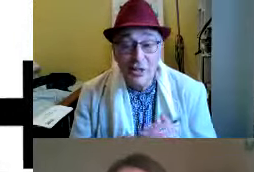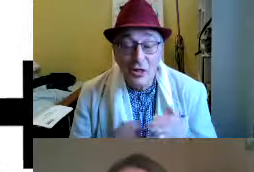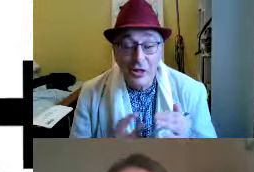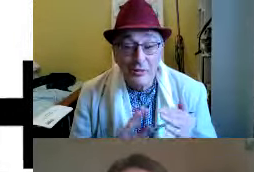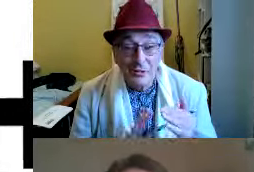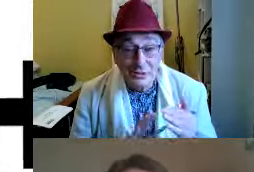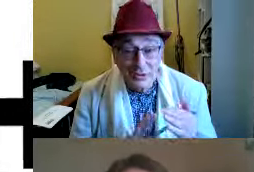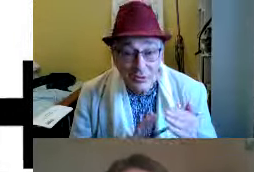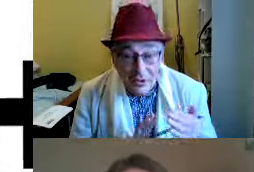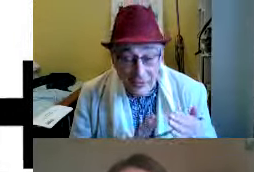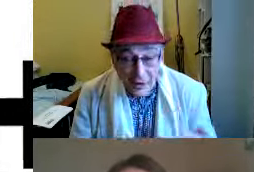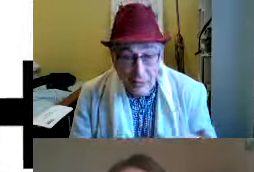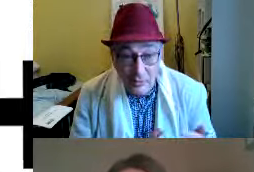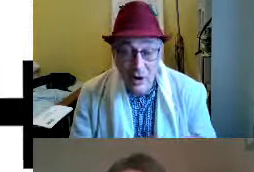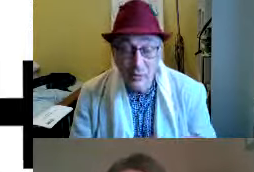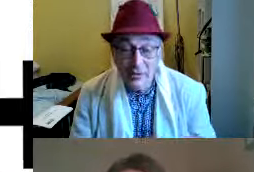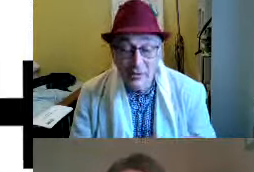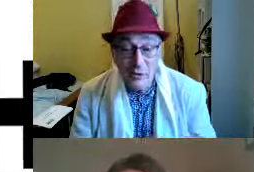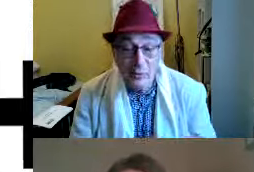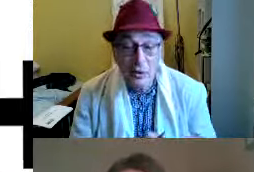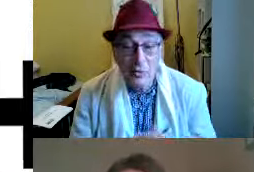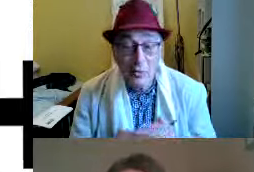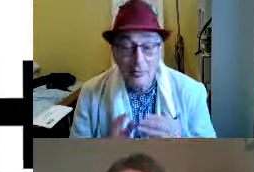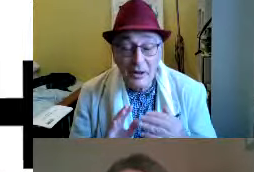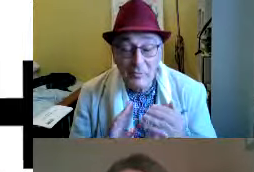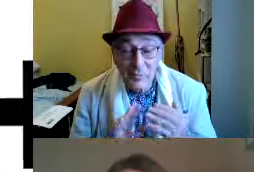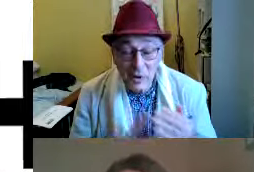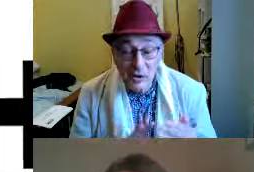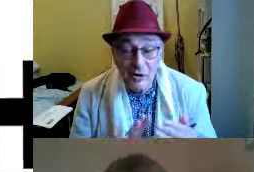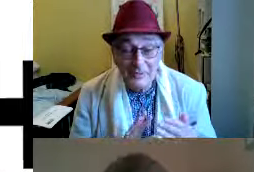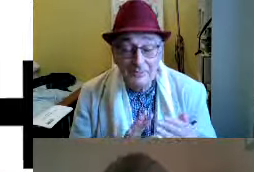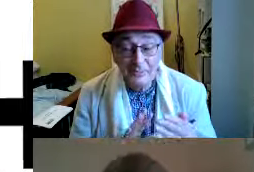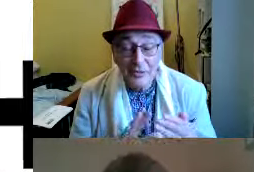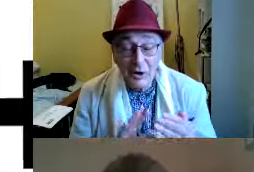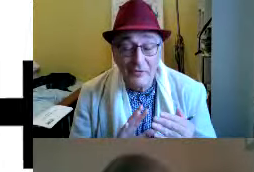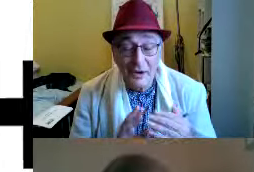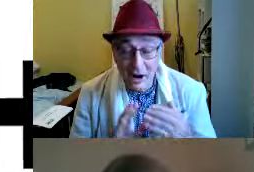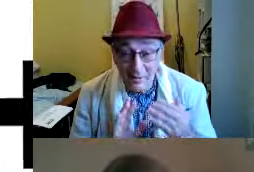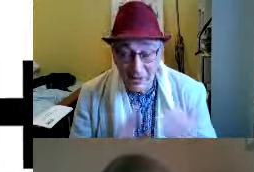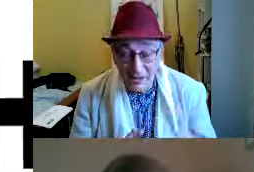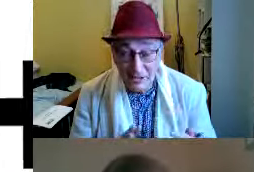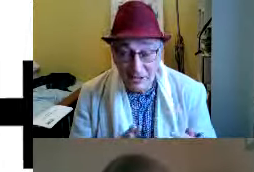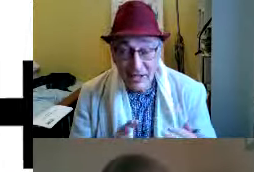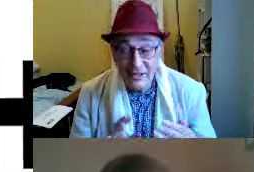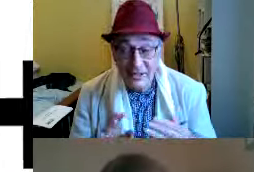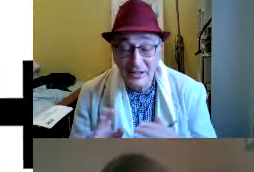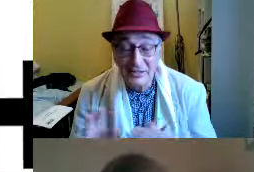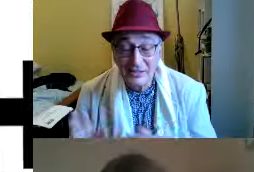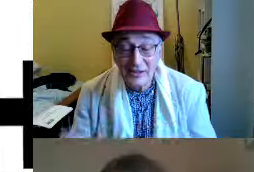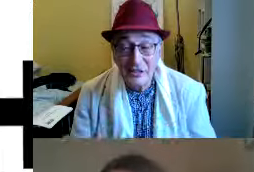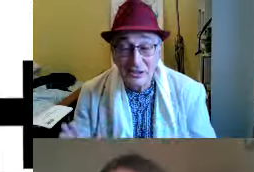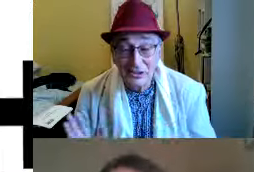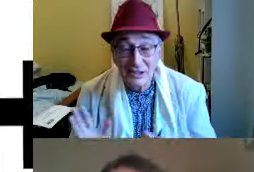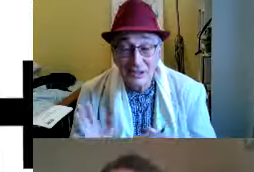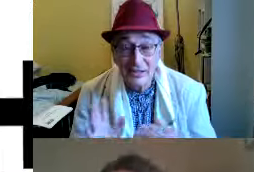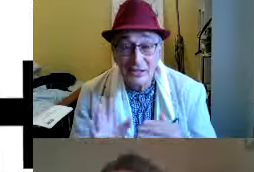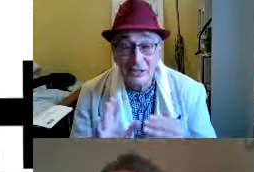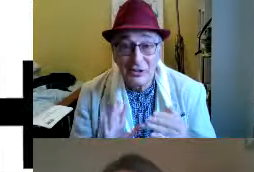the the film the wayward film will be more of an art piece than the interventions in the sense that